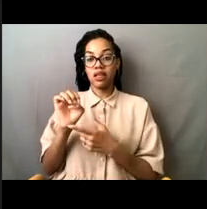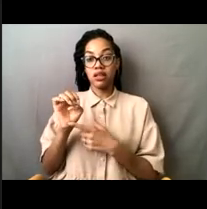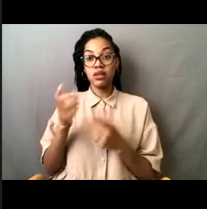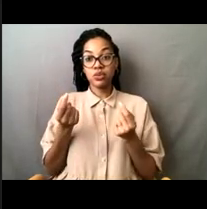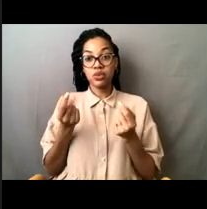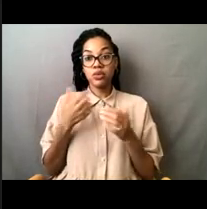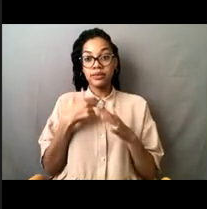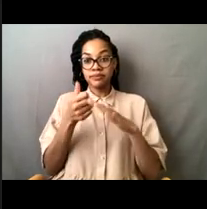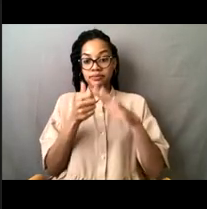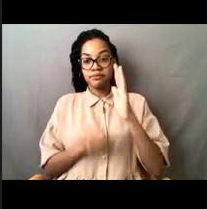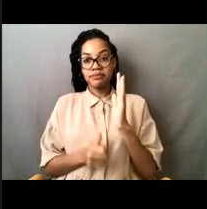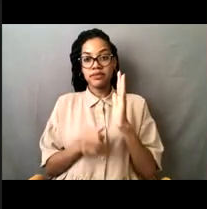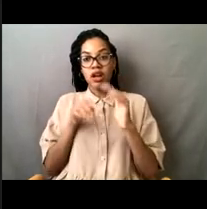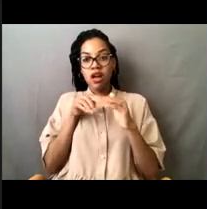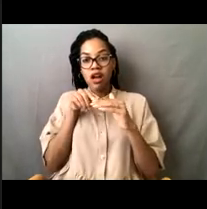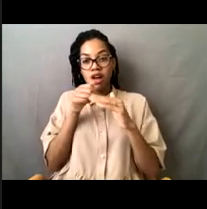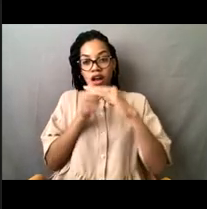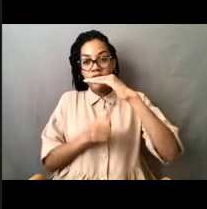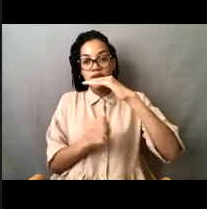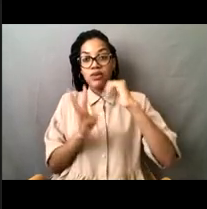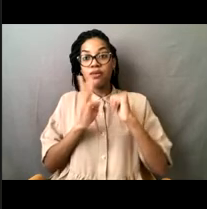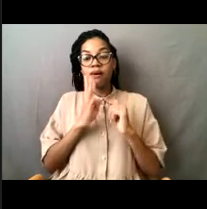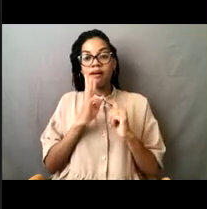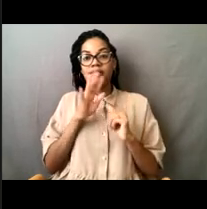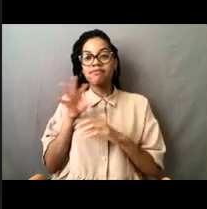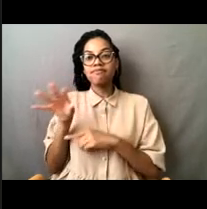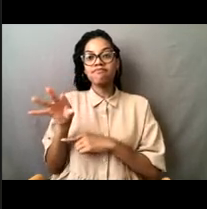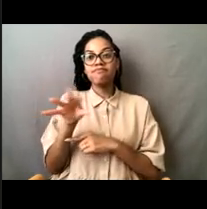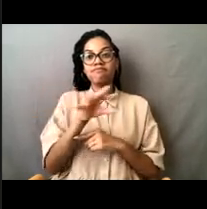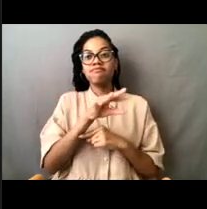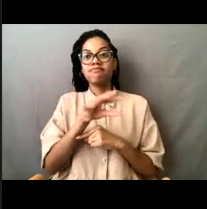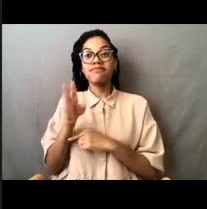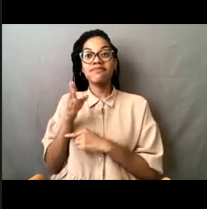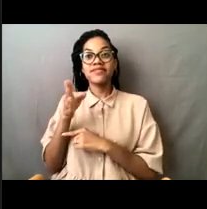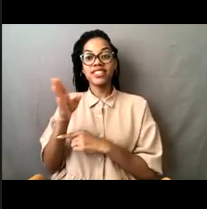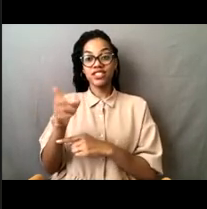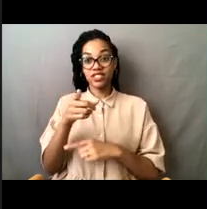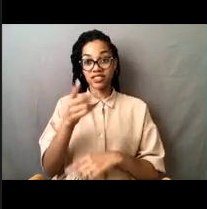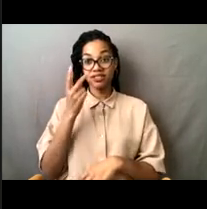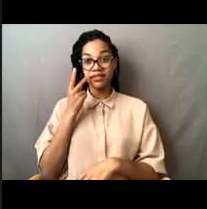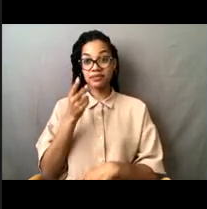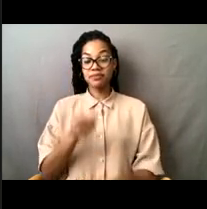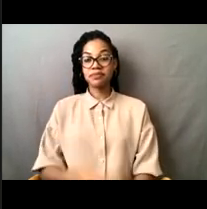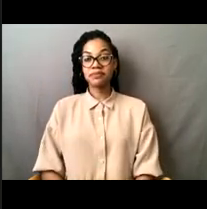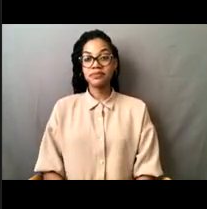of fish during different events. And so the footage you're seeing here is a swarming event.